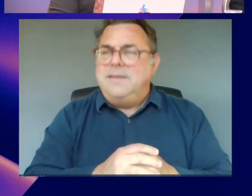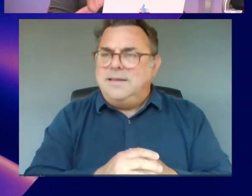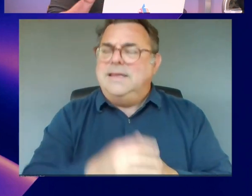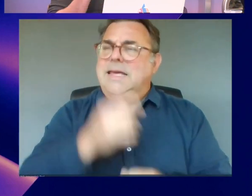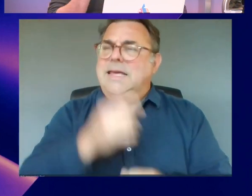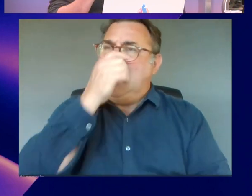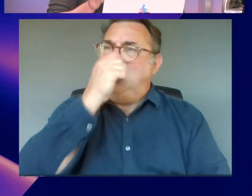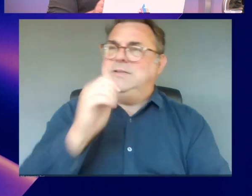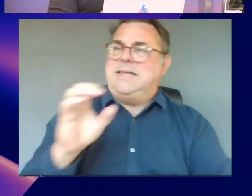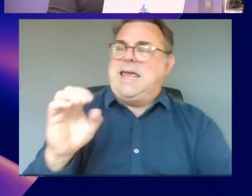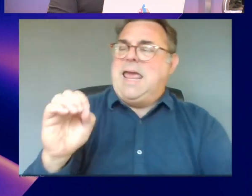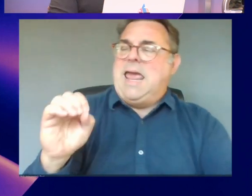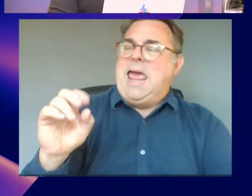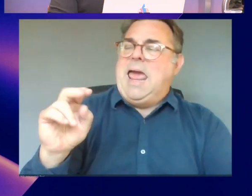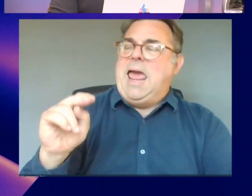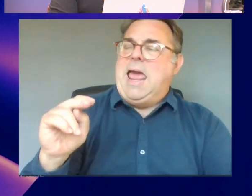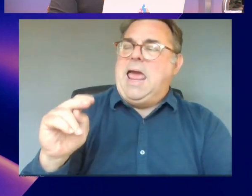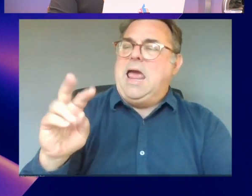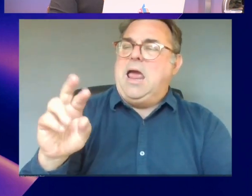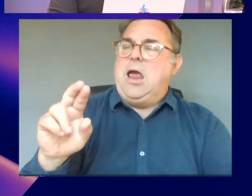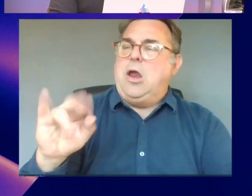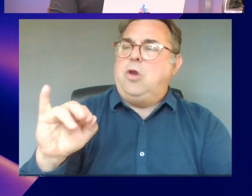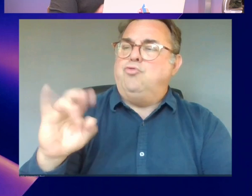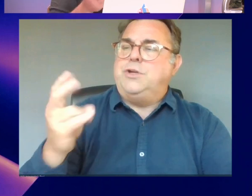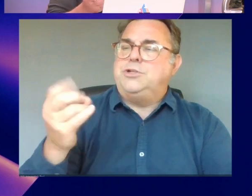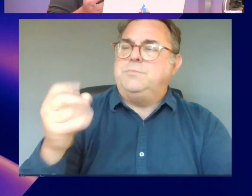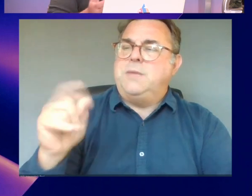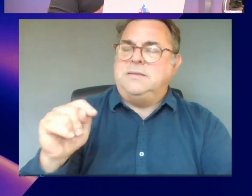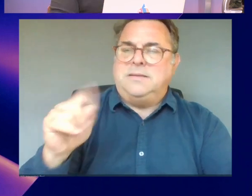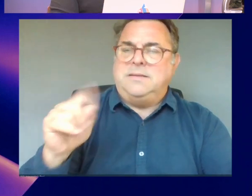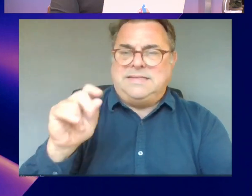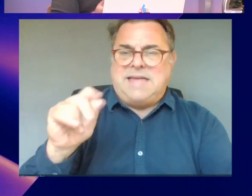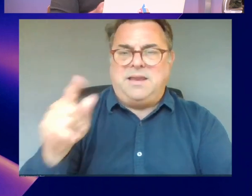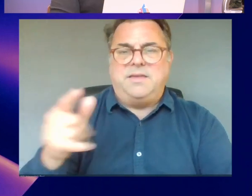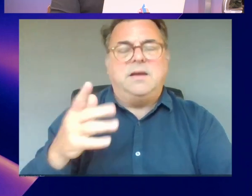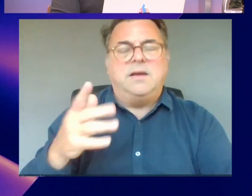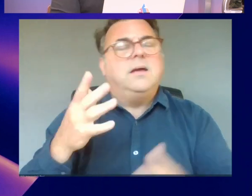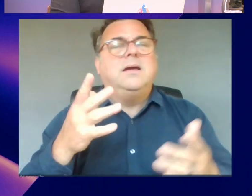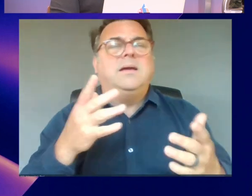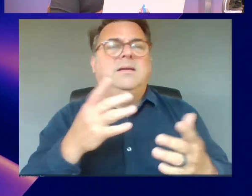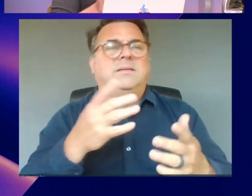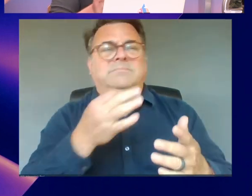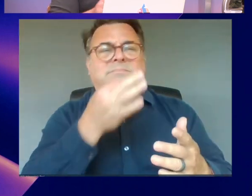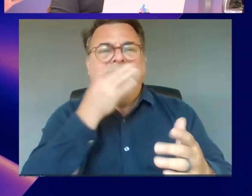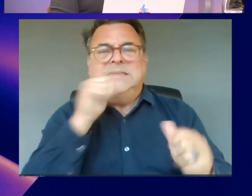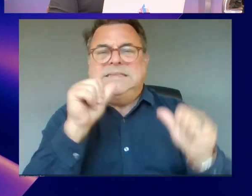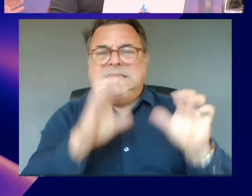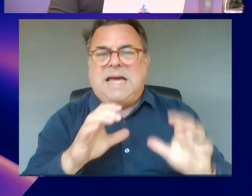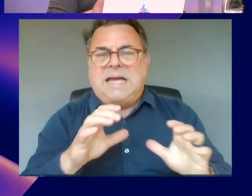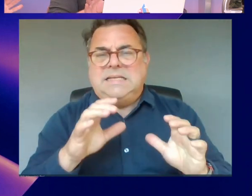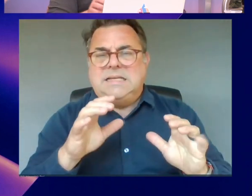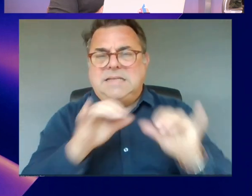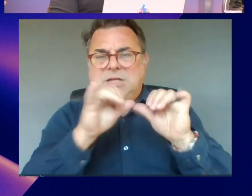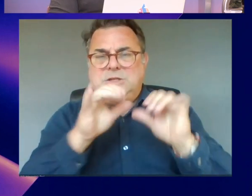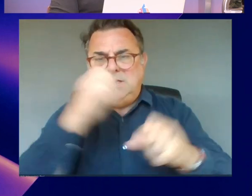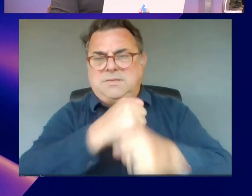and there's some fantastic engineers and data science people over there who kind of built this for us. And so- - Is this where the magic is? Is it, okay, all right.